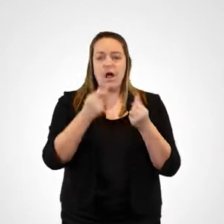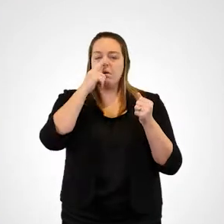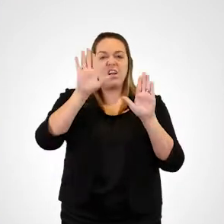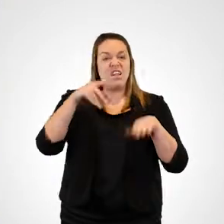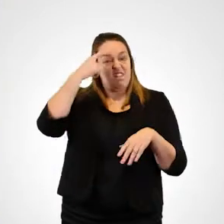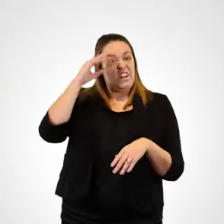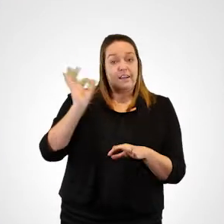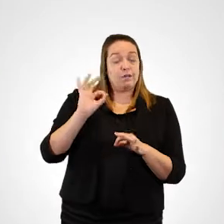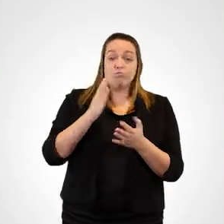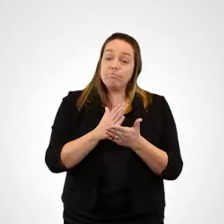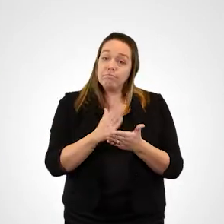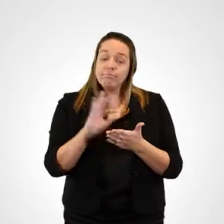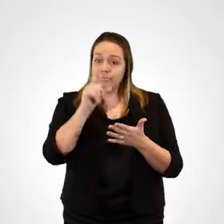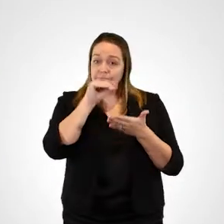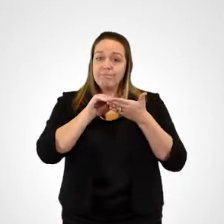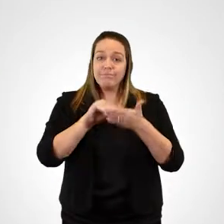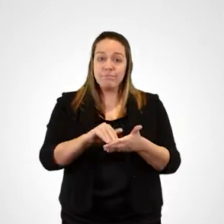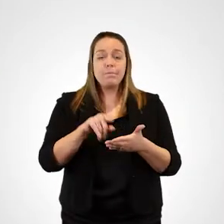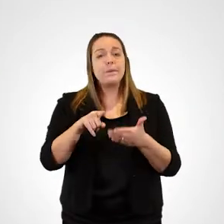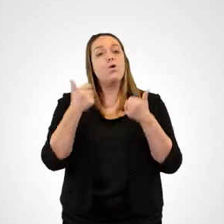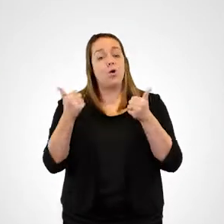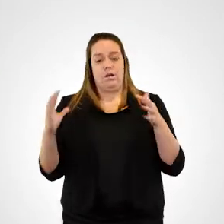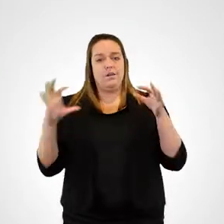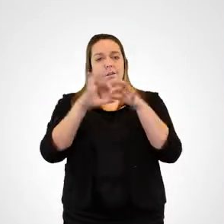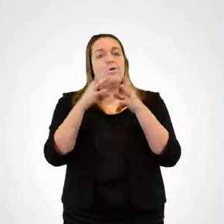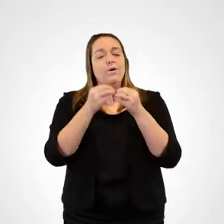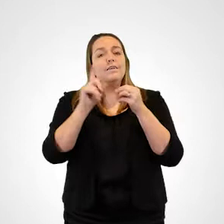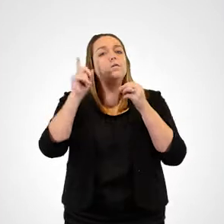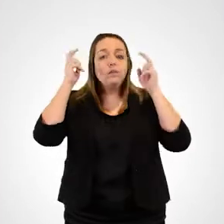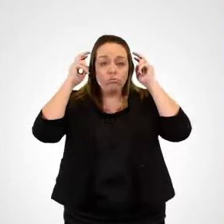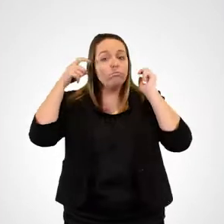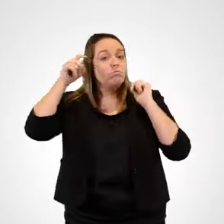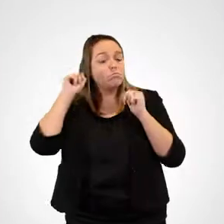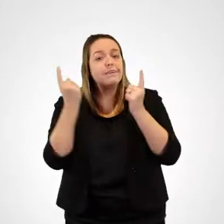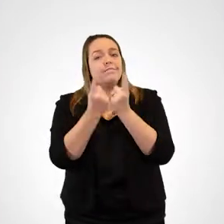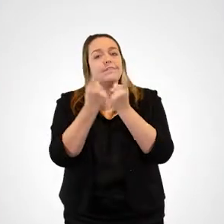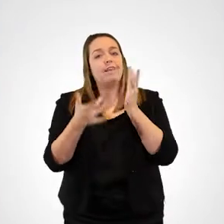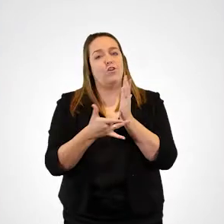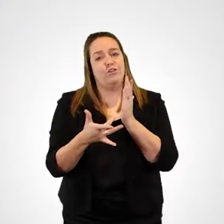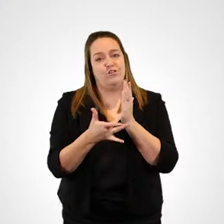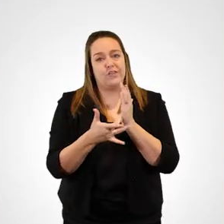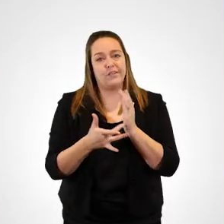And what's brilliant about it is it works well in concert with the hearing technologies, so that means in our current context